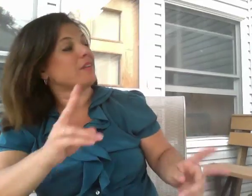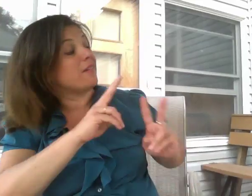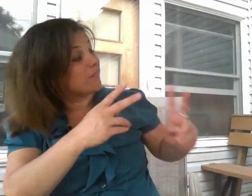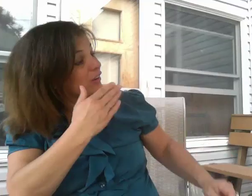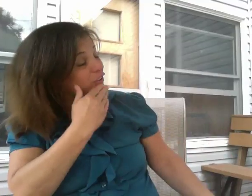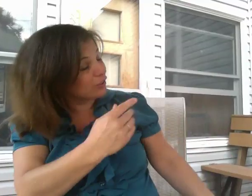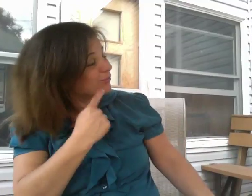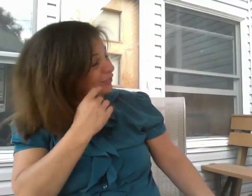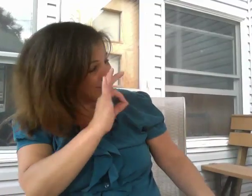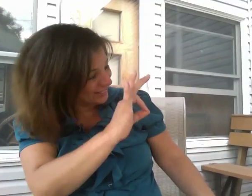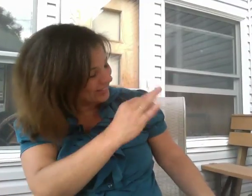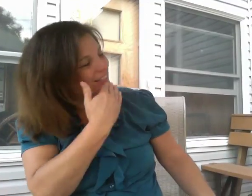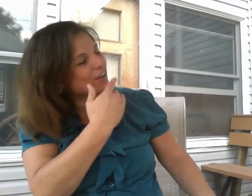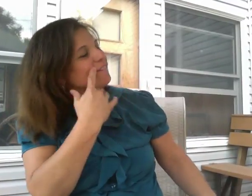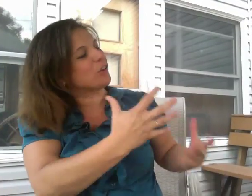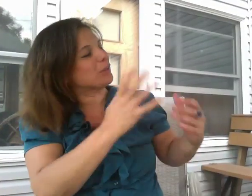Very good, Brianna! Awesome! Thanks very much for your time!